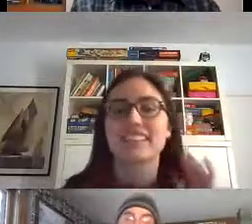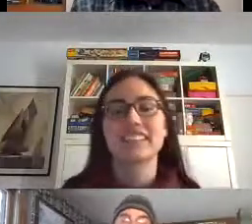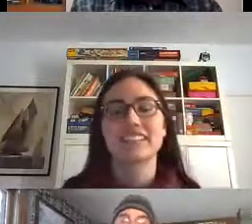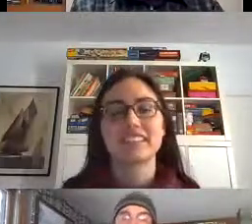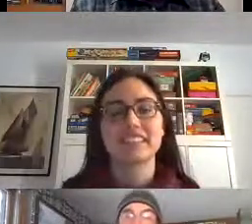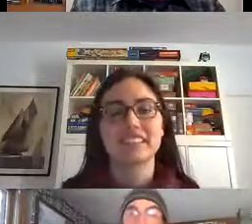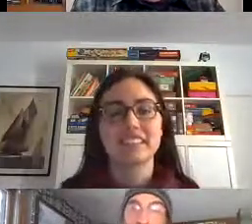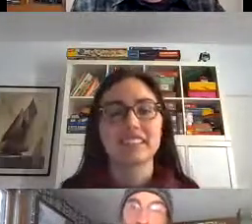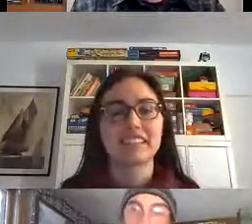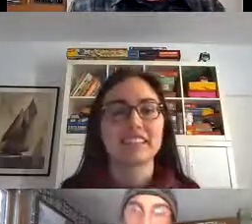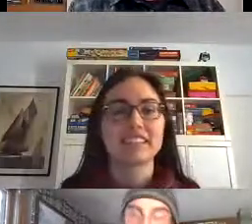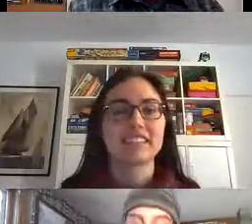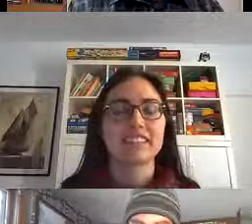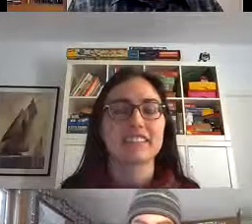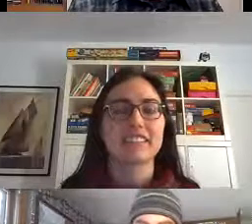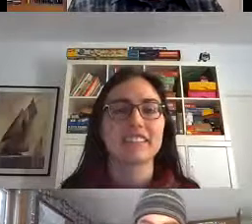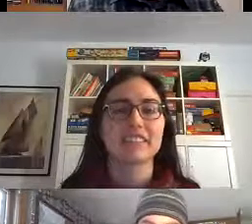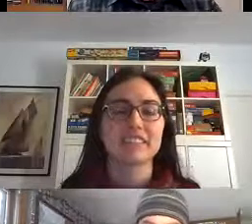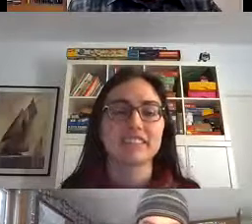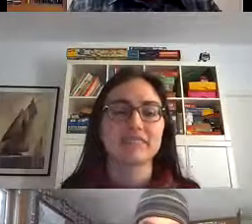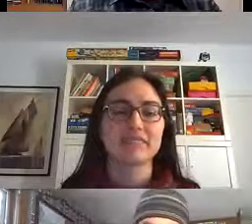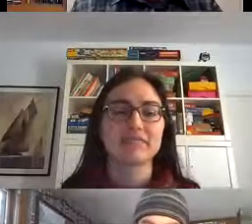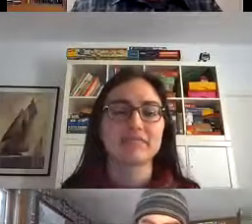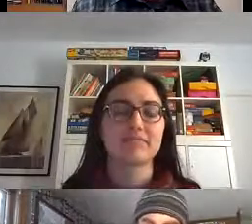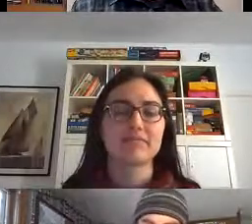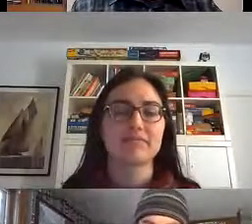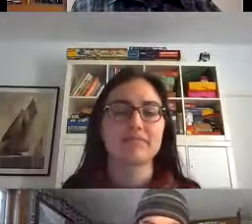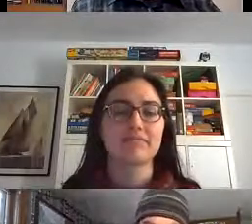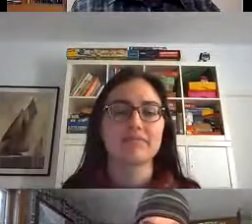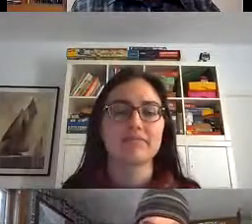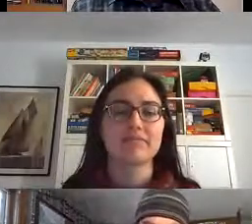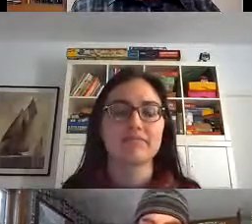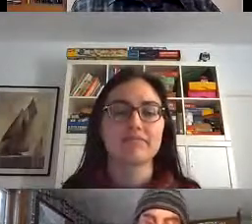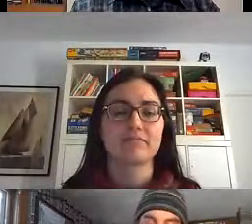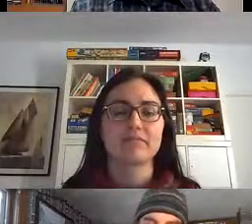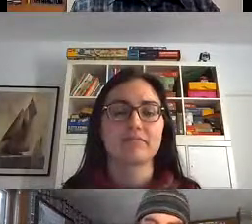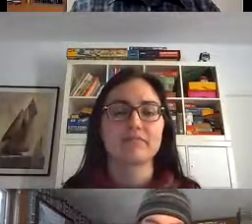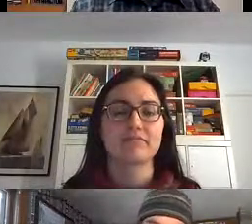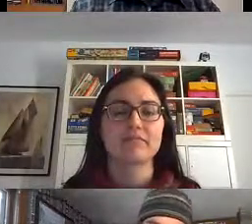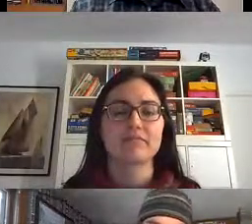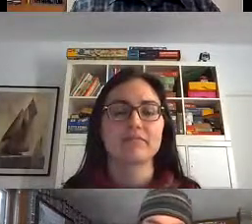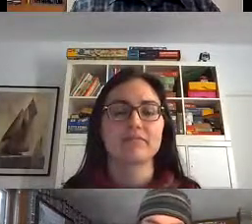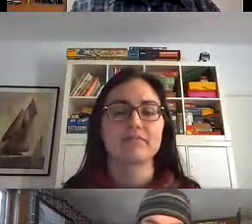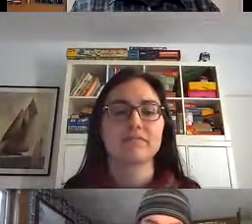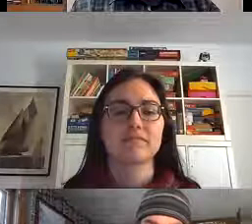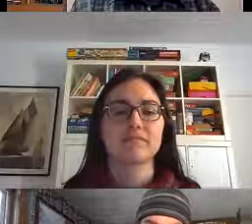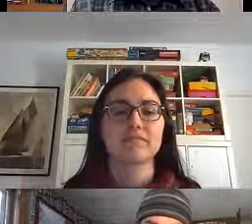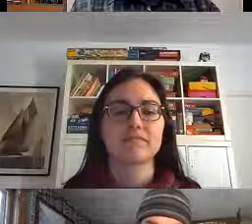I can start getting at the details. Uh, you know, I could have gone even further, and said let's give them sleeves and legs,